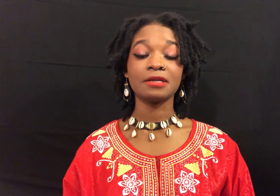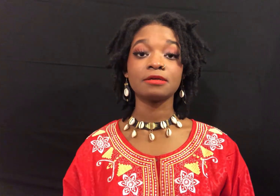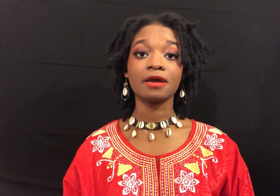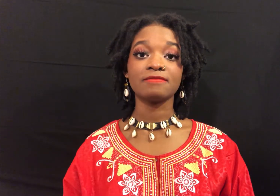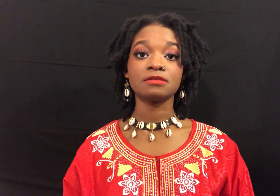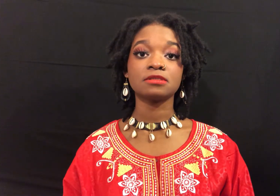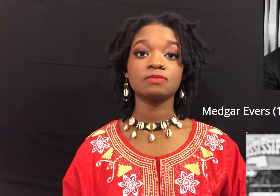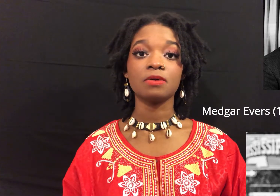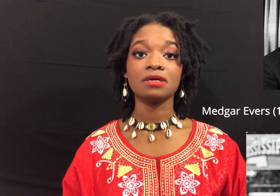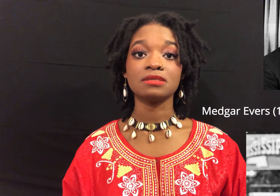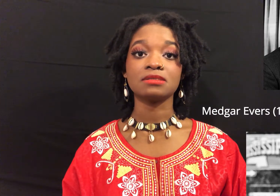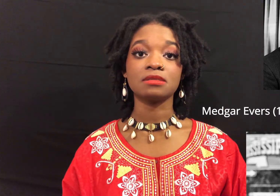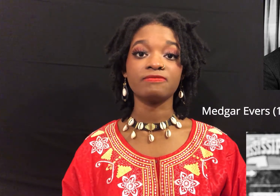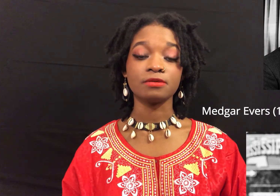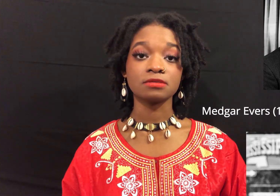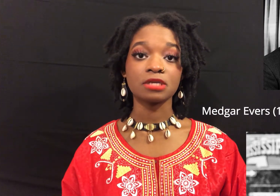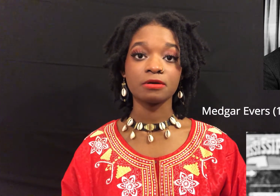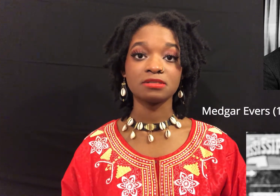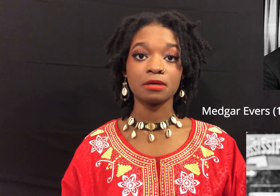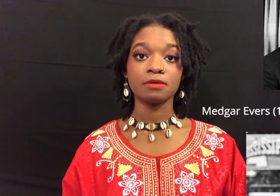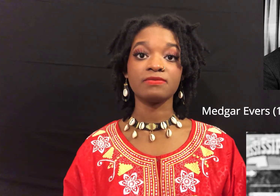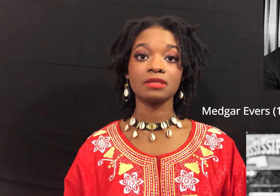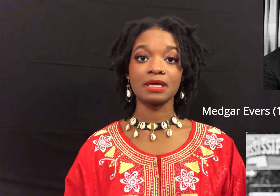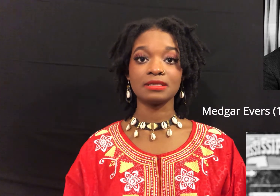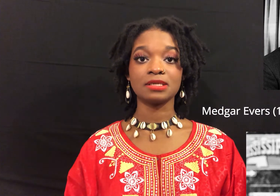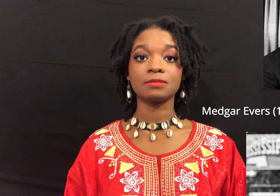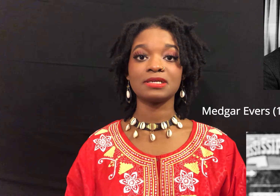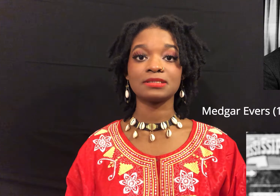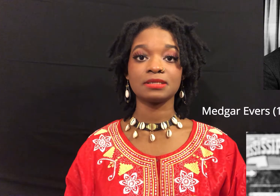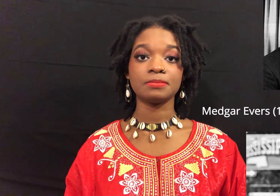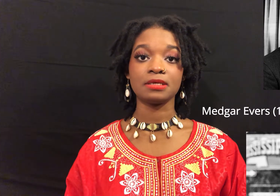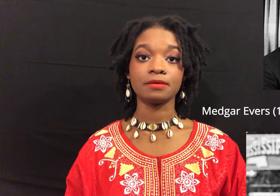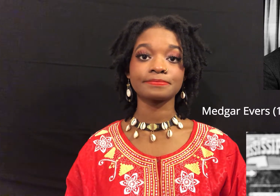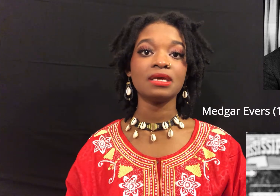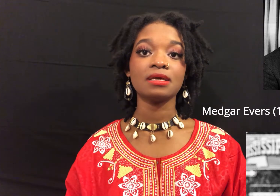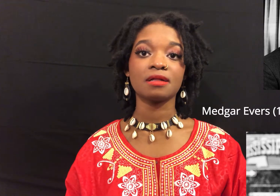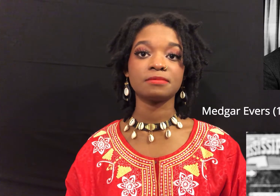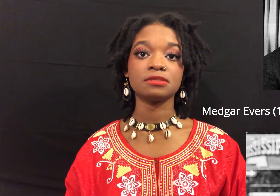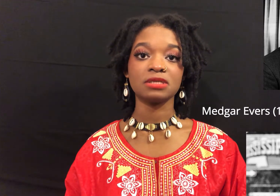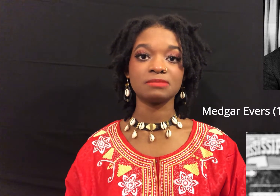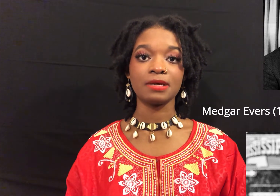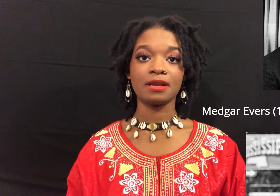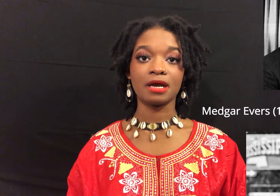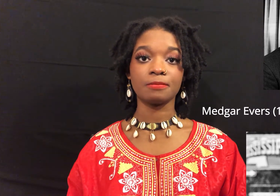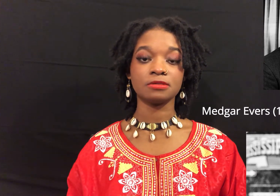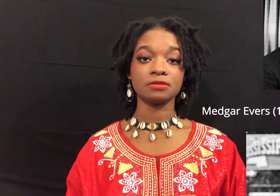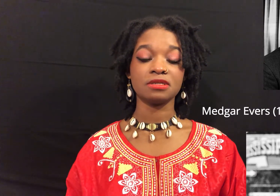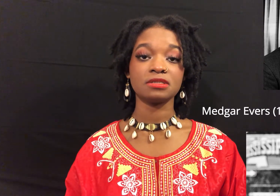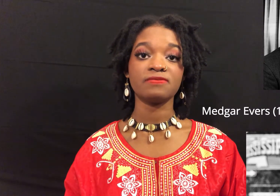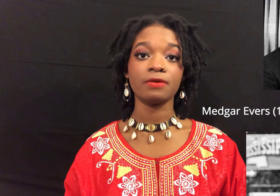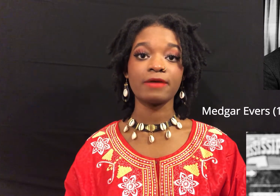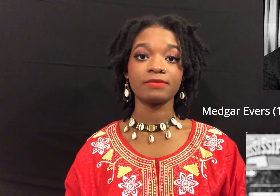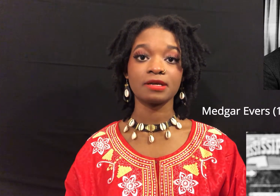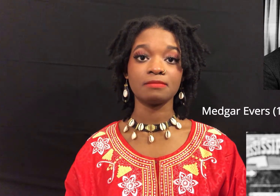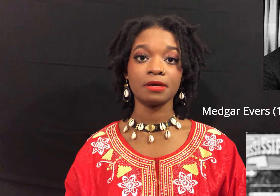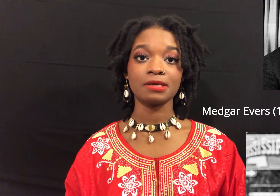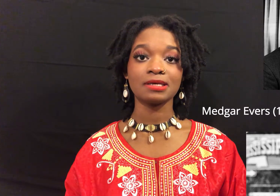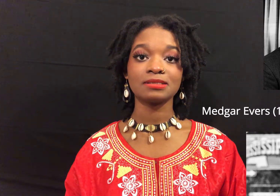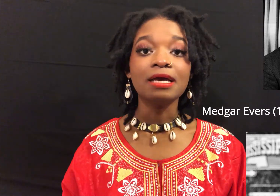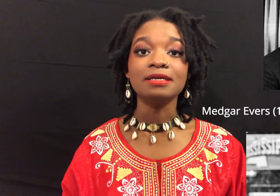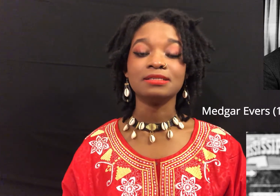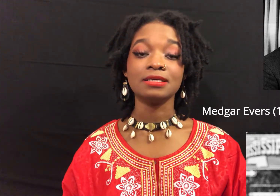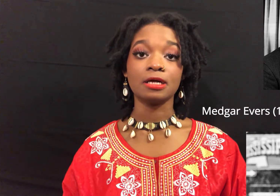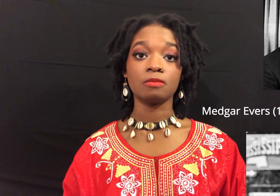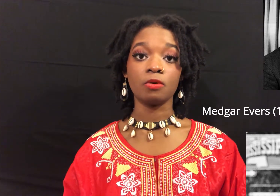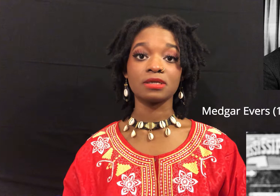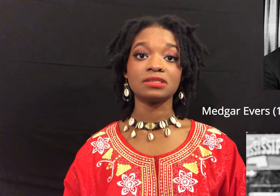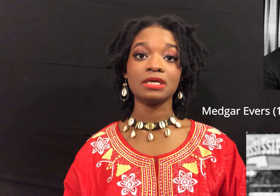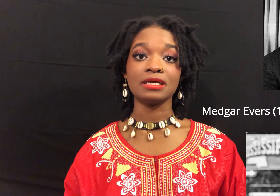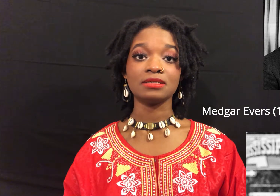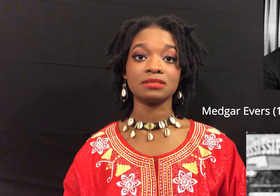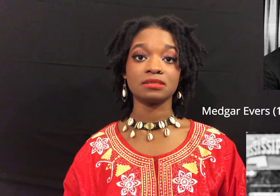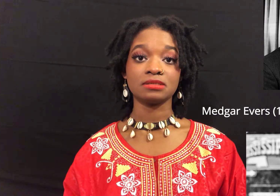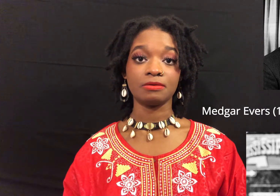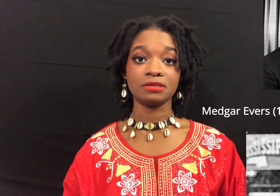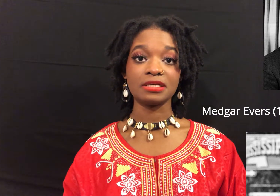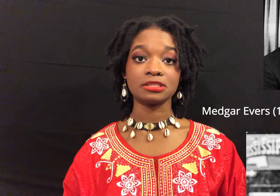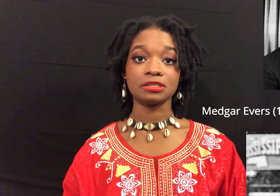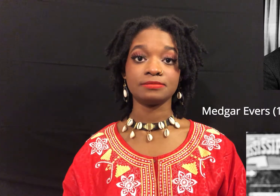Medgar Evers was the field secretary for the NAACP, he helped to expand opportunities for African Americans, and he helped work to end segregation.